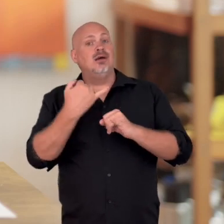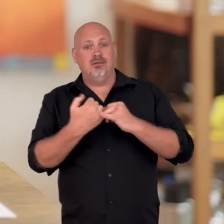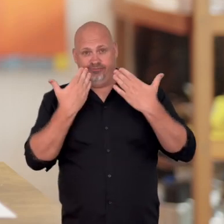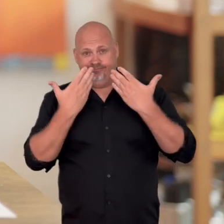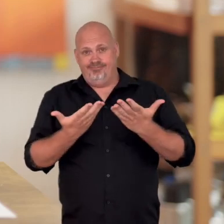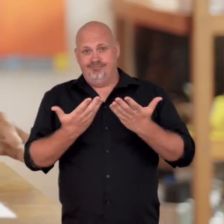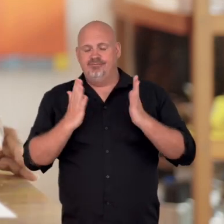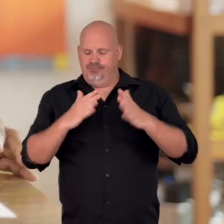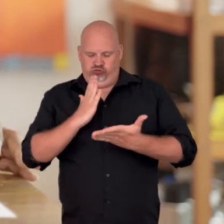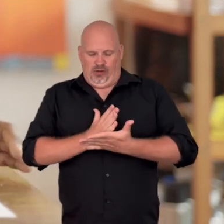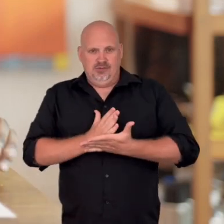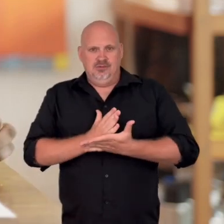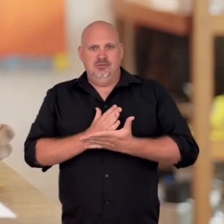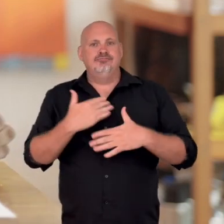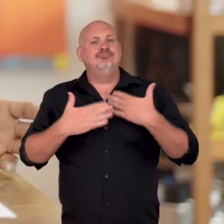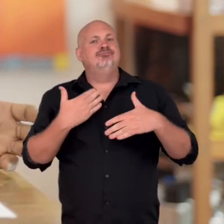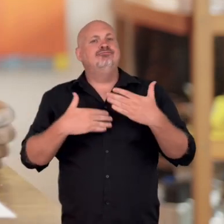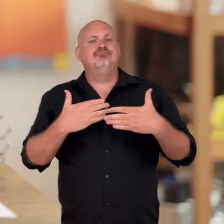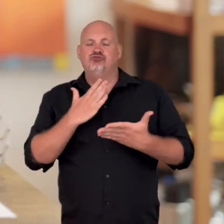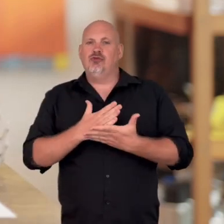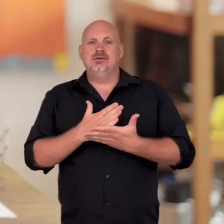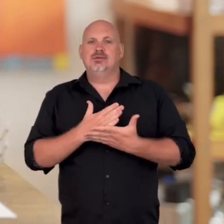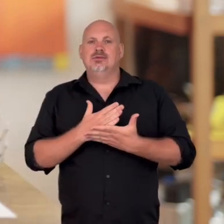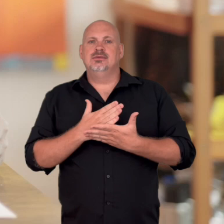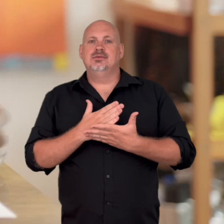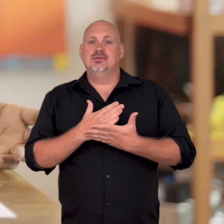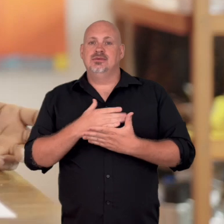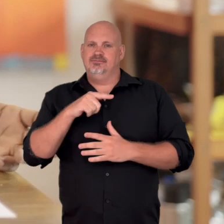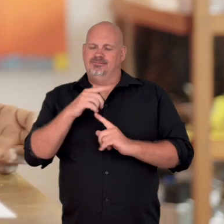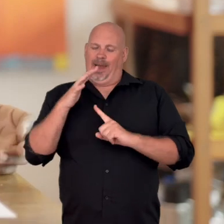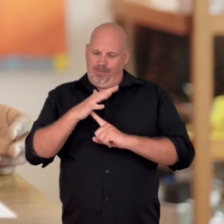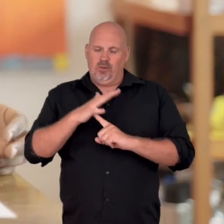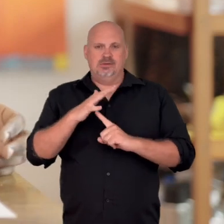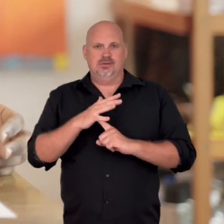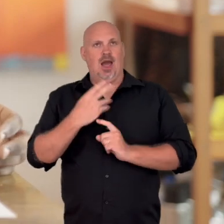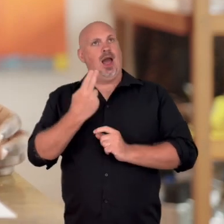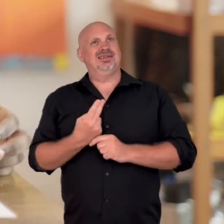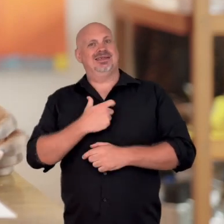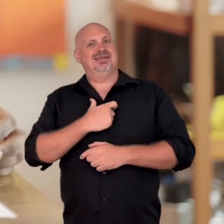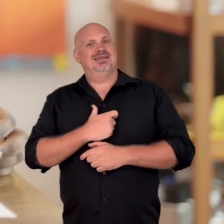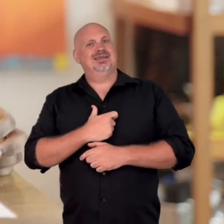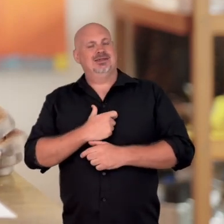is one of the most important part of being an artist so trust the process have fun losing yourself